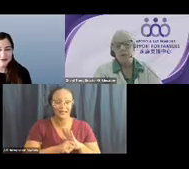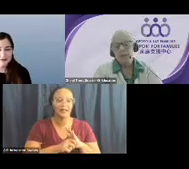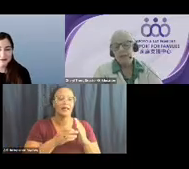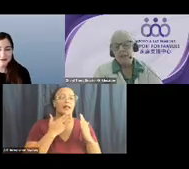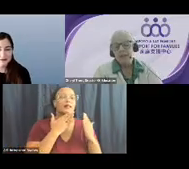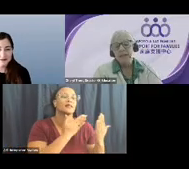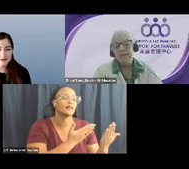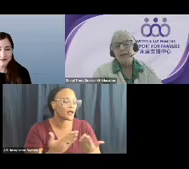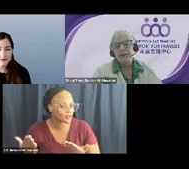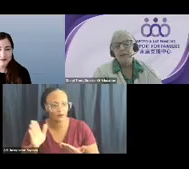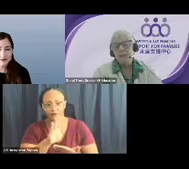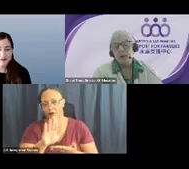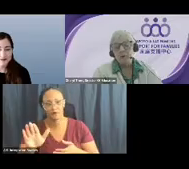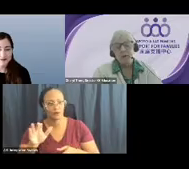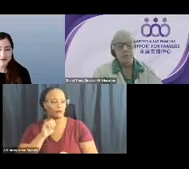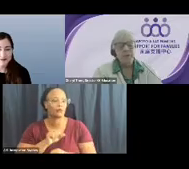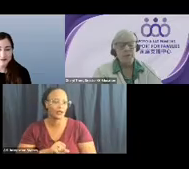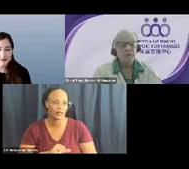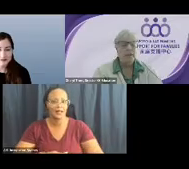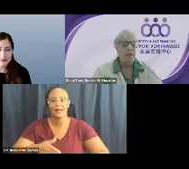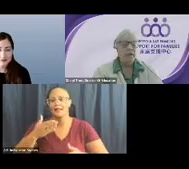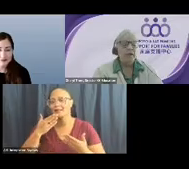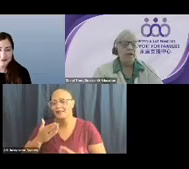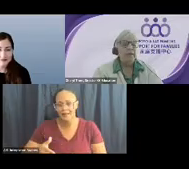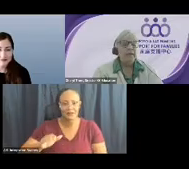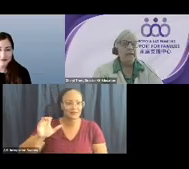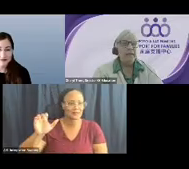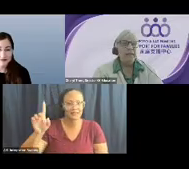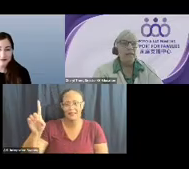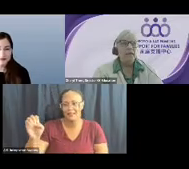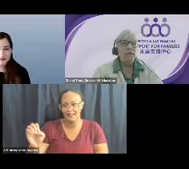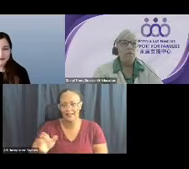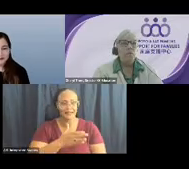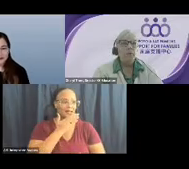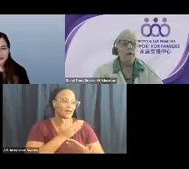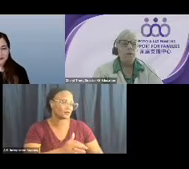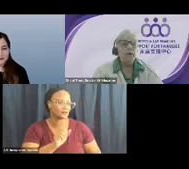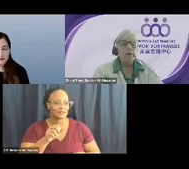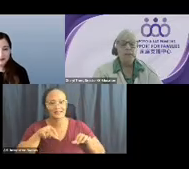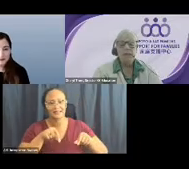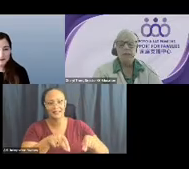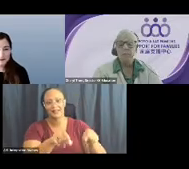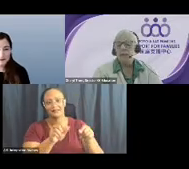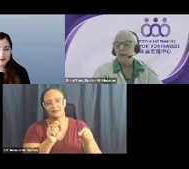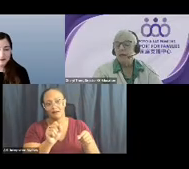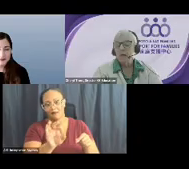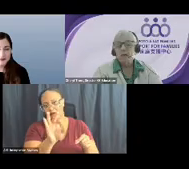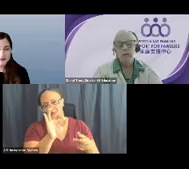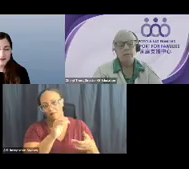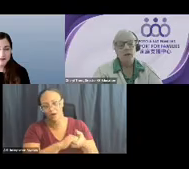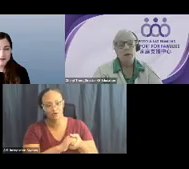doing and thank you CDE and seeds of partnership too is that we we always need to be thinking not